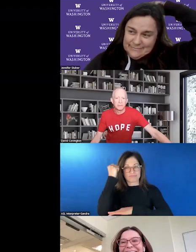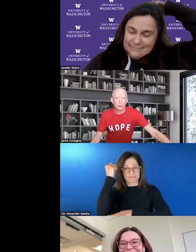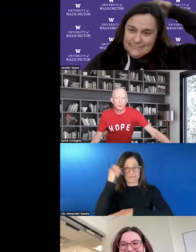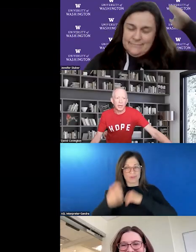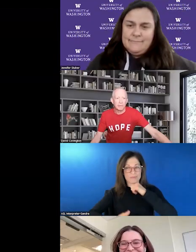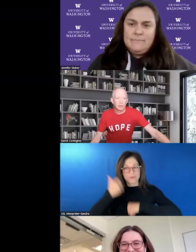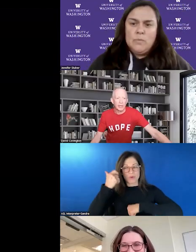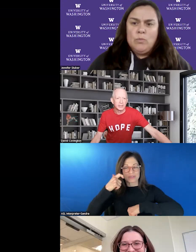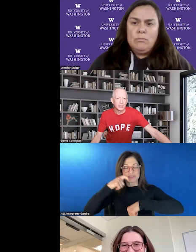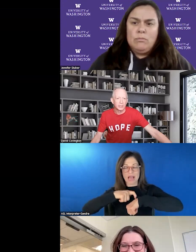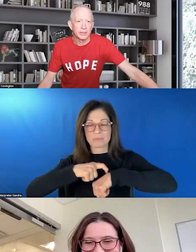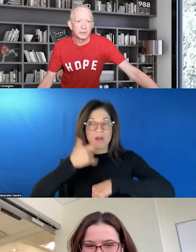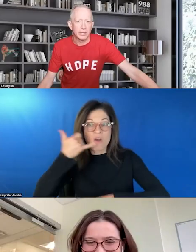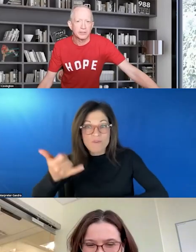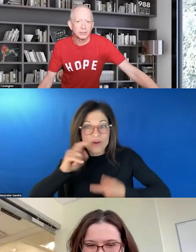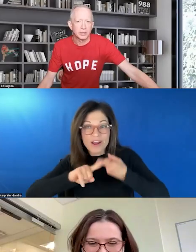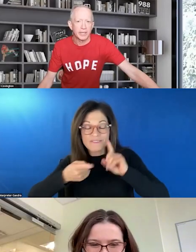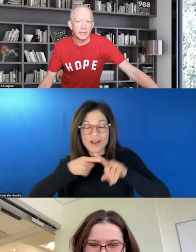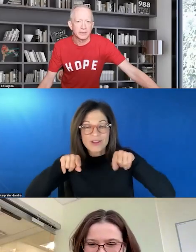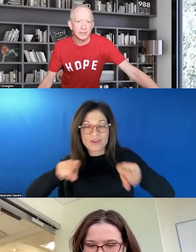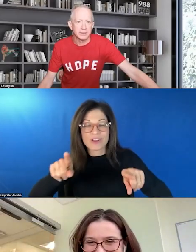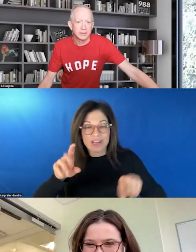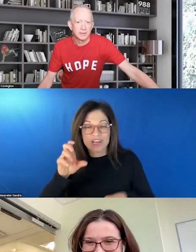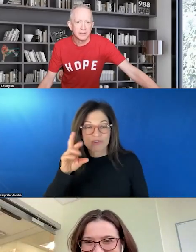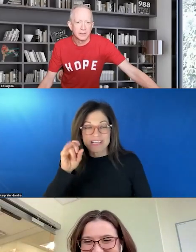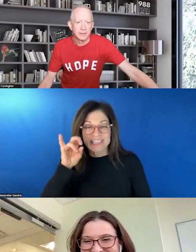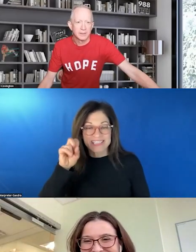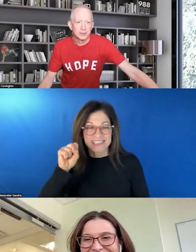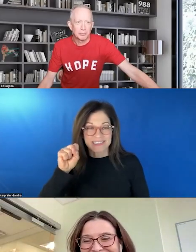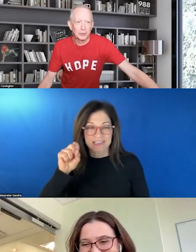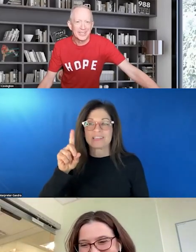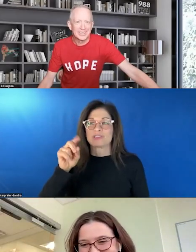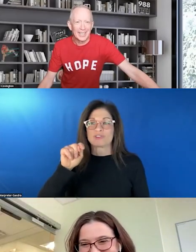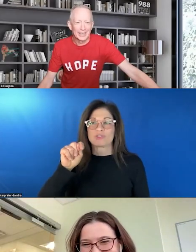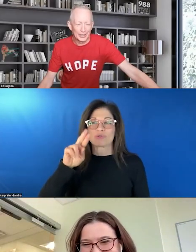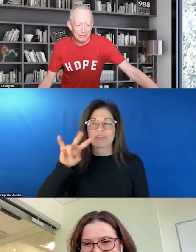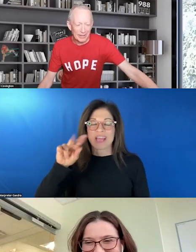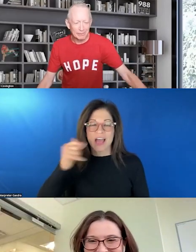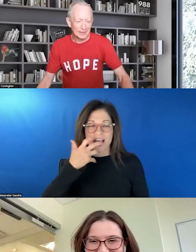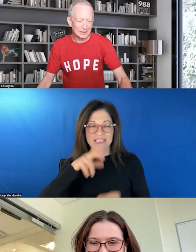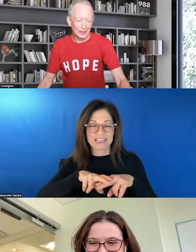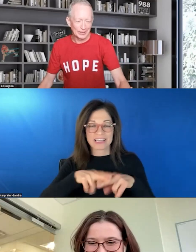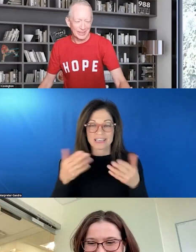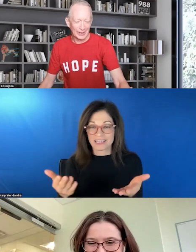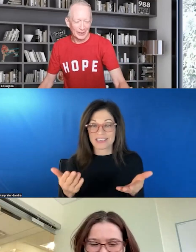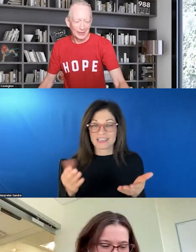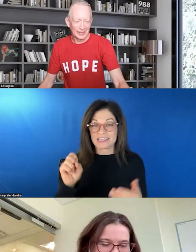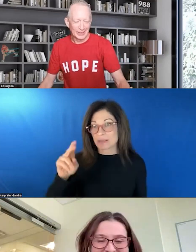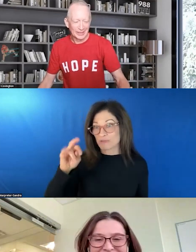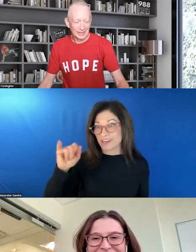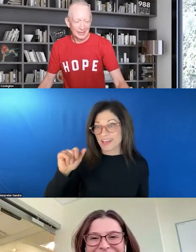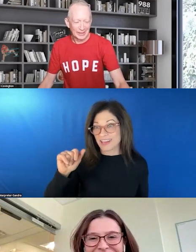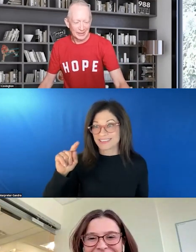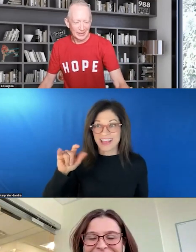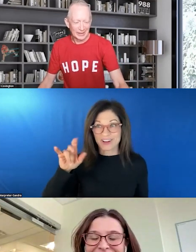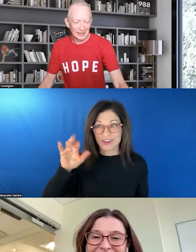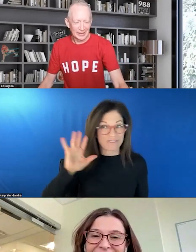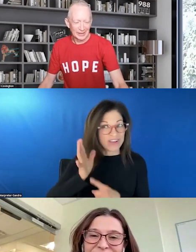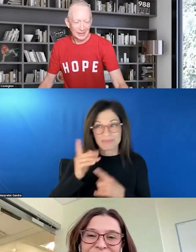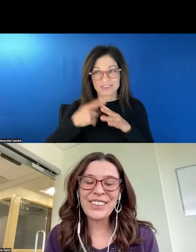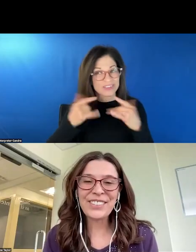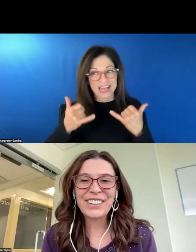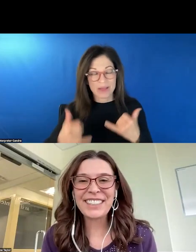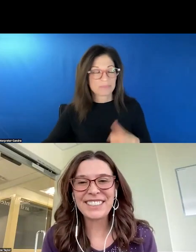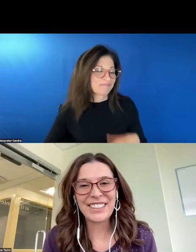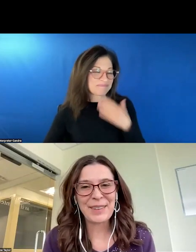PHONING A FRIEND IN THE HOT SEAT. >> THANKS, DAVID. THE CRISIS JAM